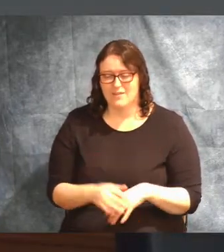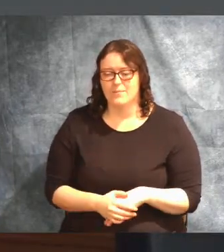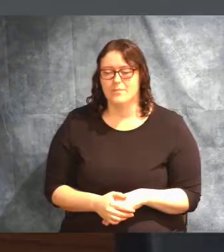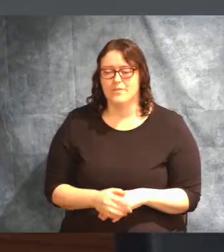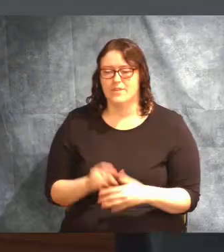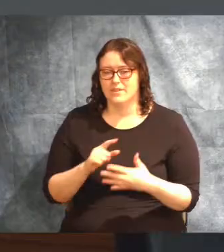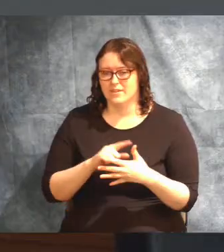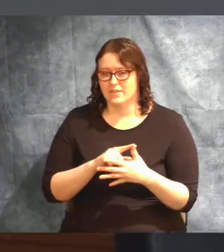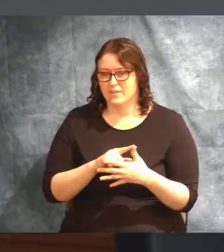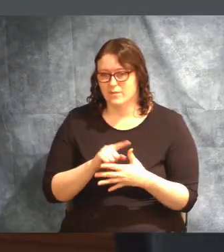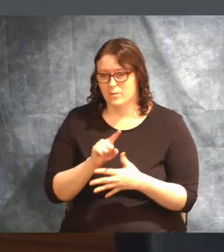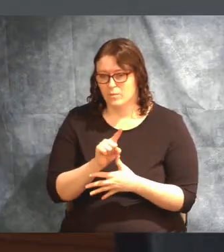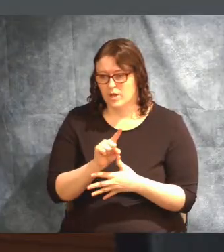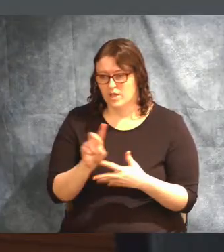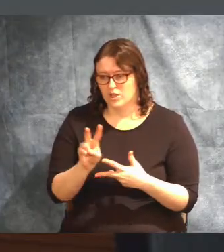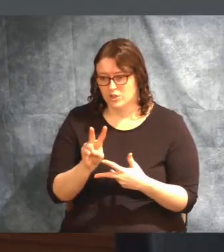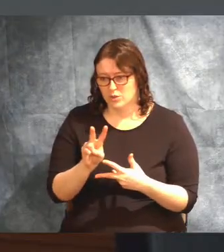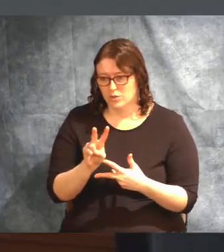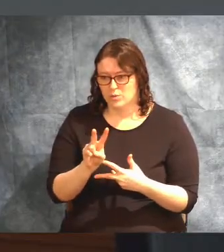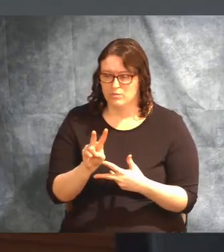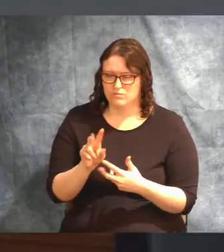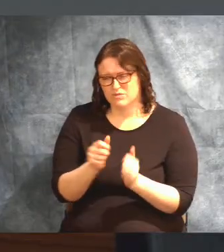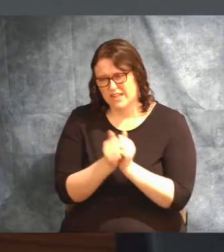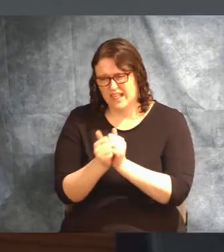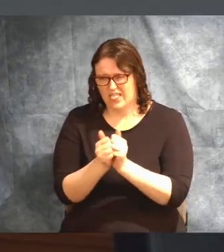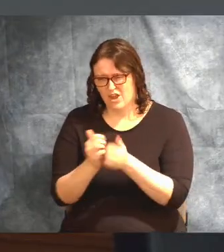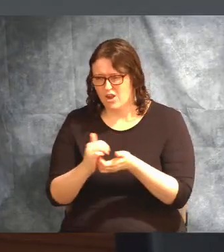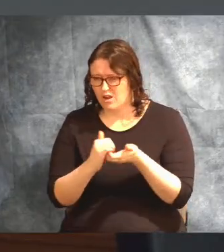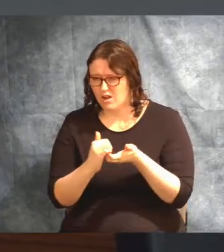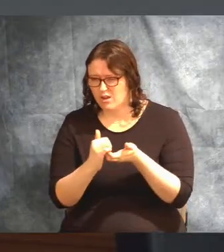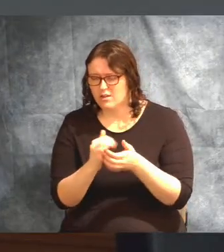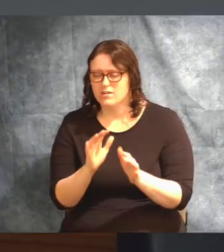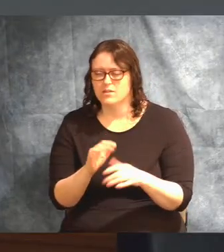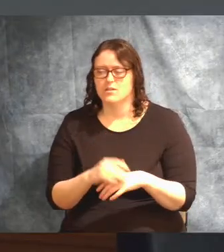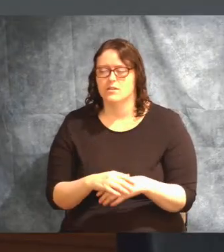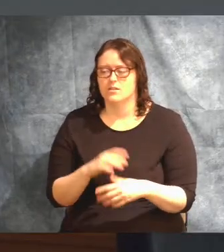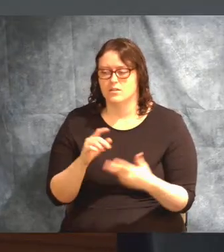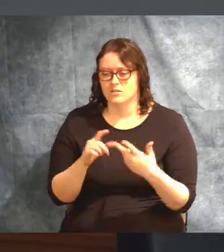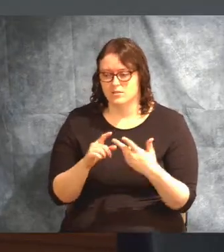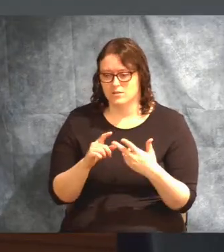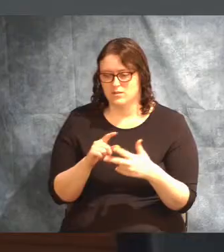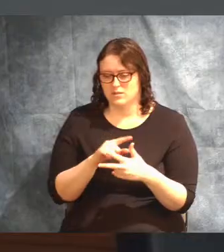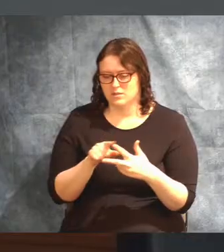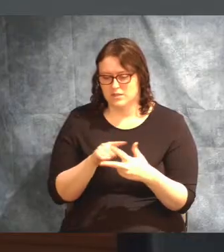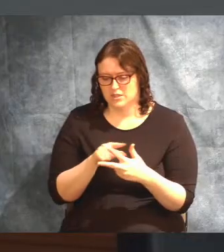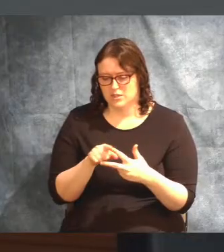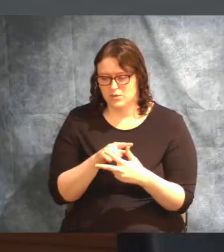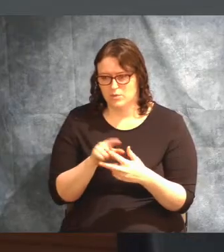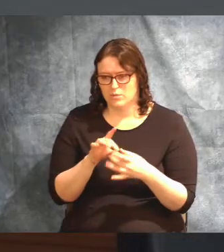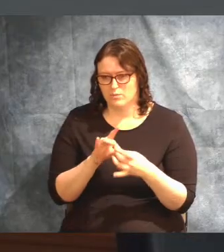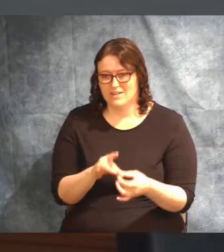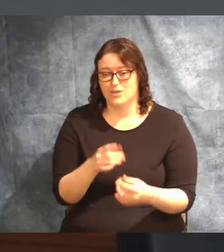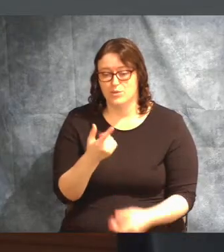bile leaves number one and two kind of work together. by leave. these are relate to a grant